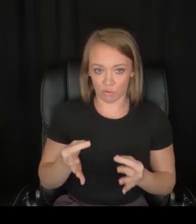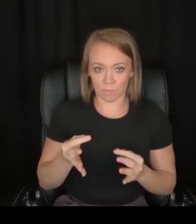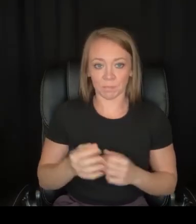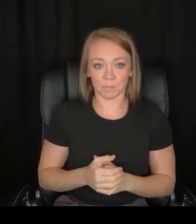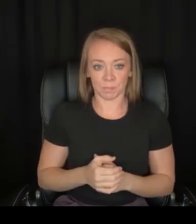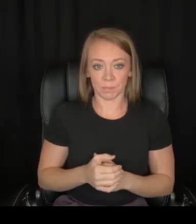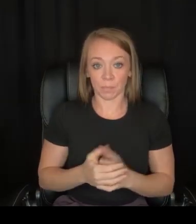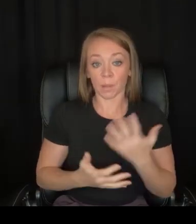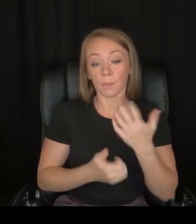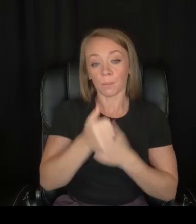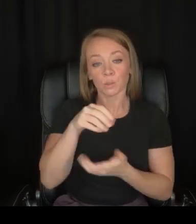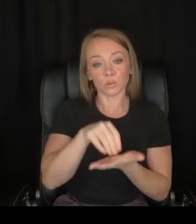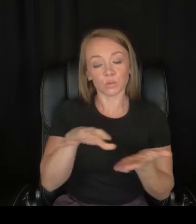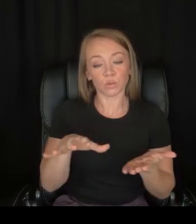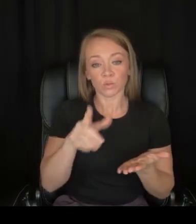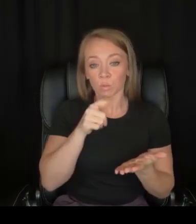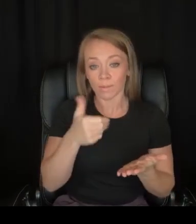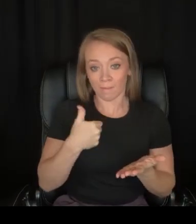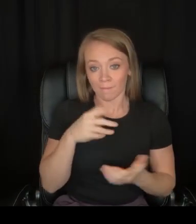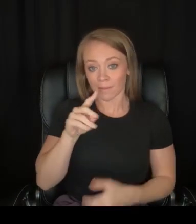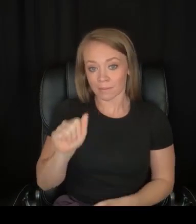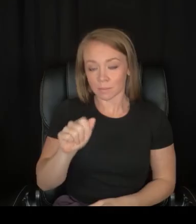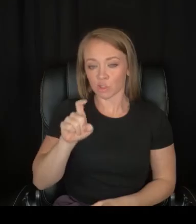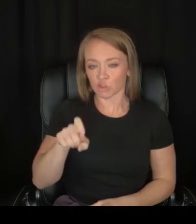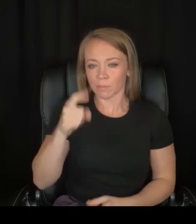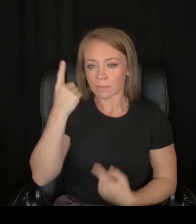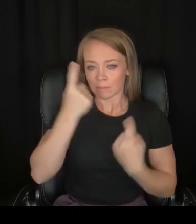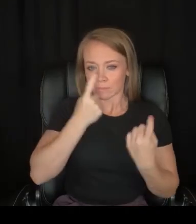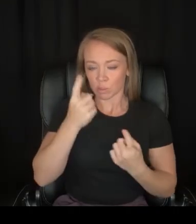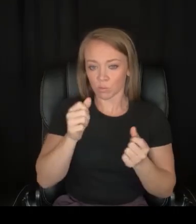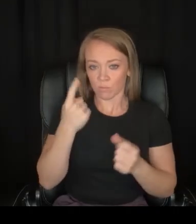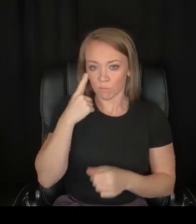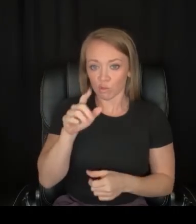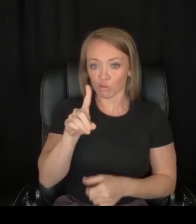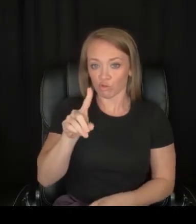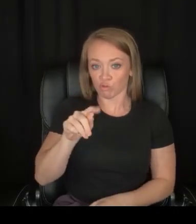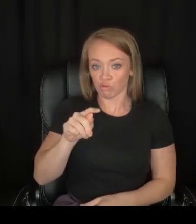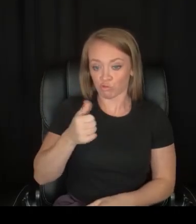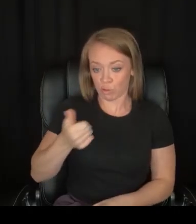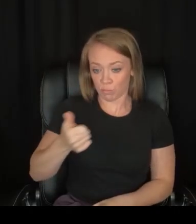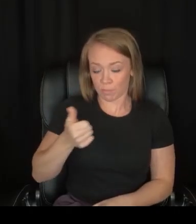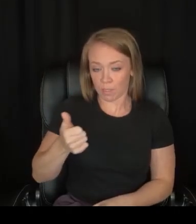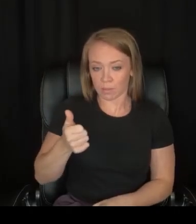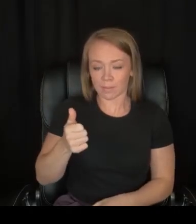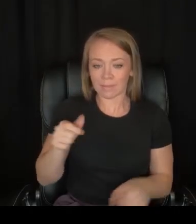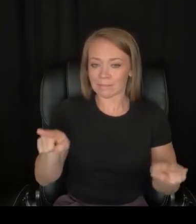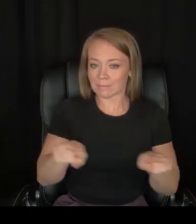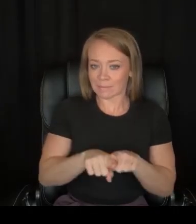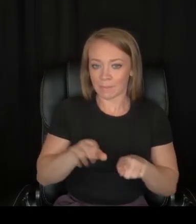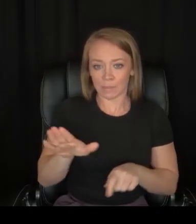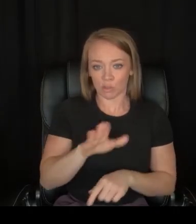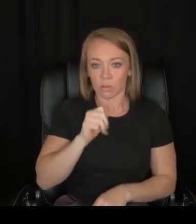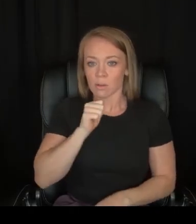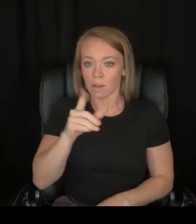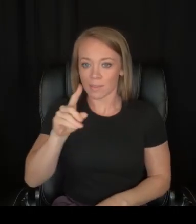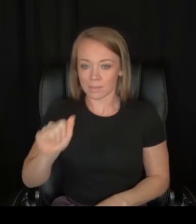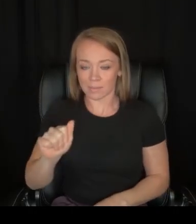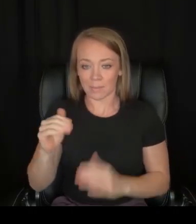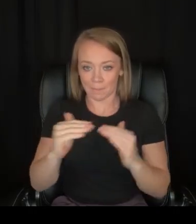Most students with disabilities should be considered for transportation alongside their non disabled peers, with accommodations and supports on a